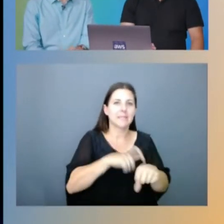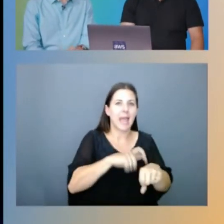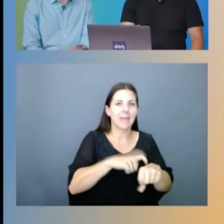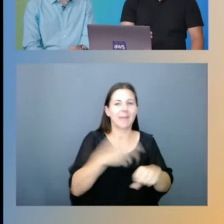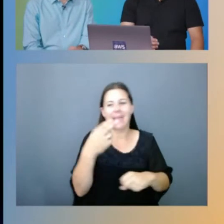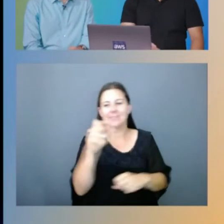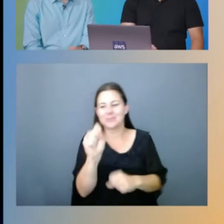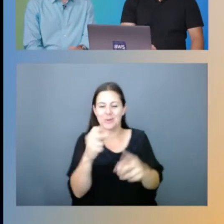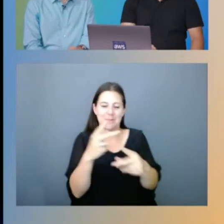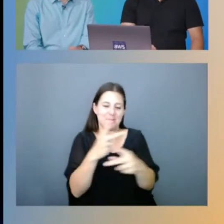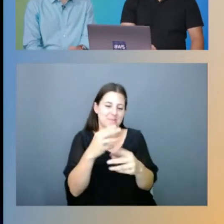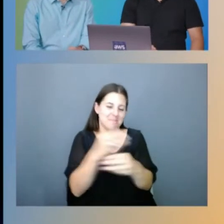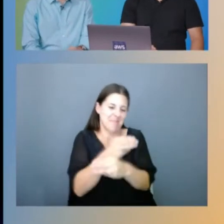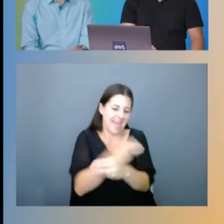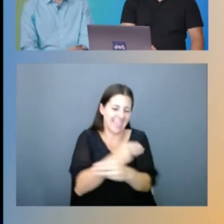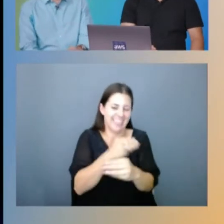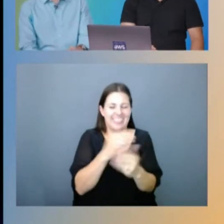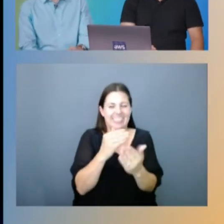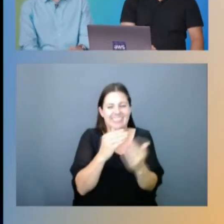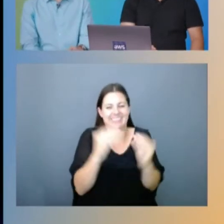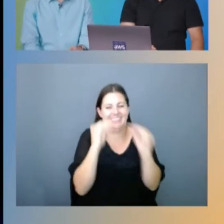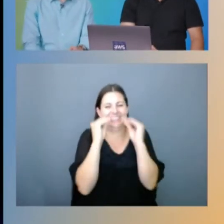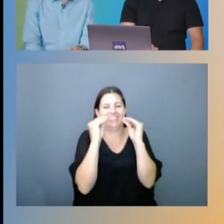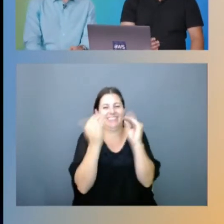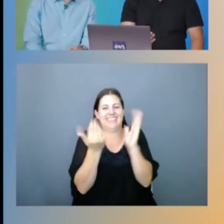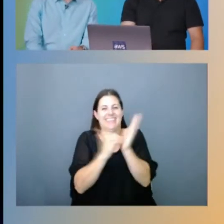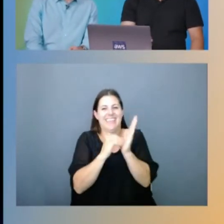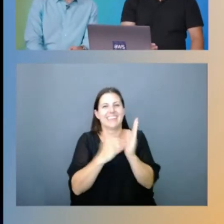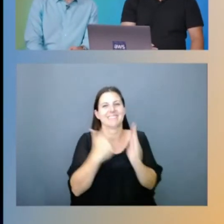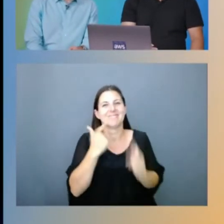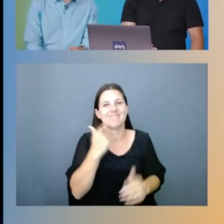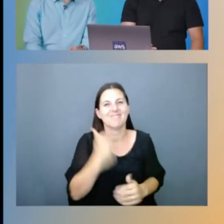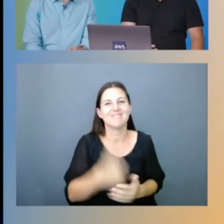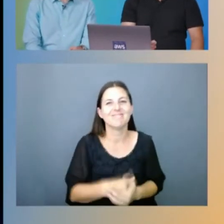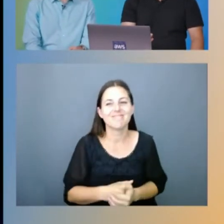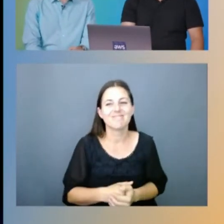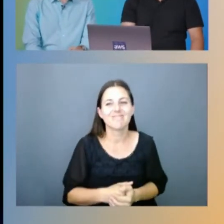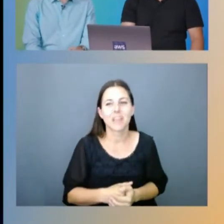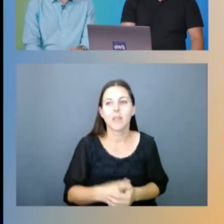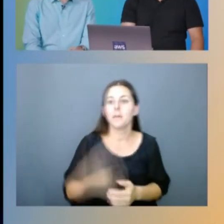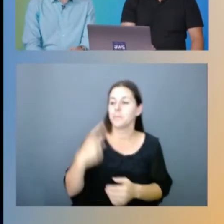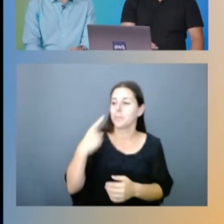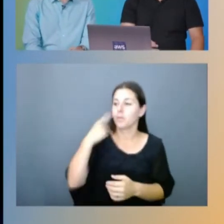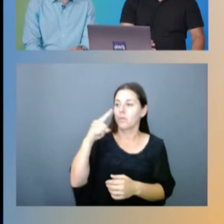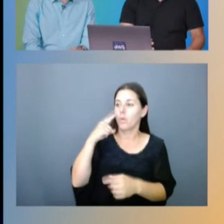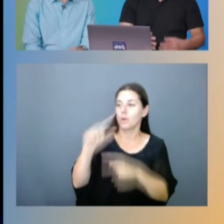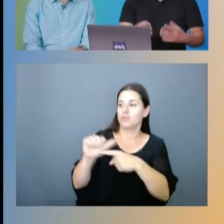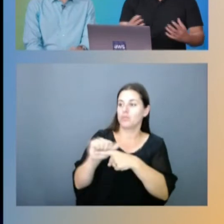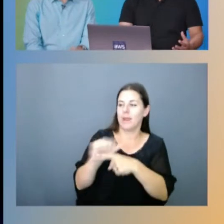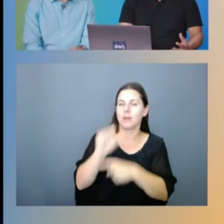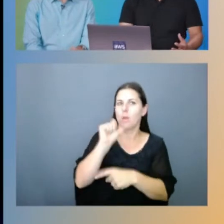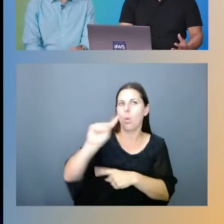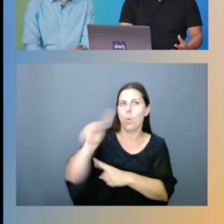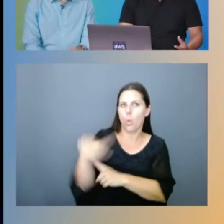That's awesome, always up for learning. So for Trainium, it's not just about the chip though, right? It's also about what we do at the server level.